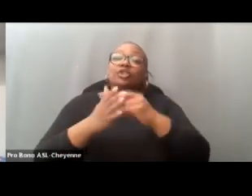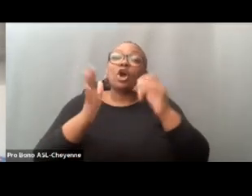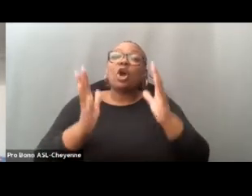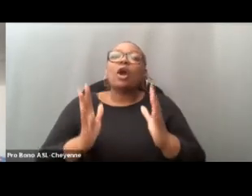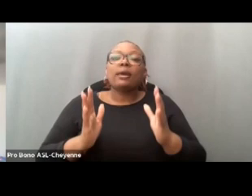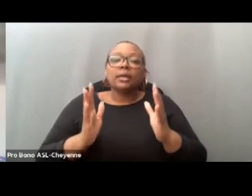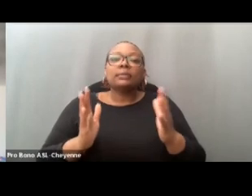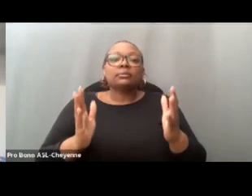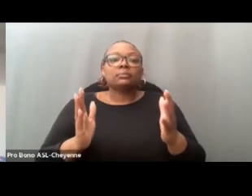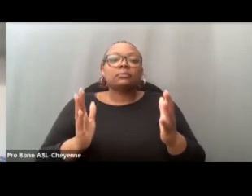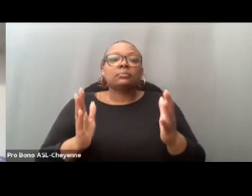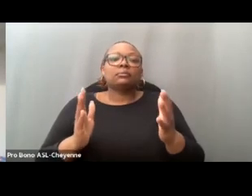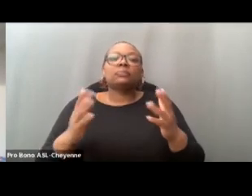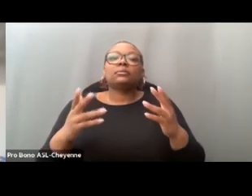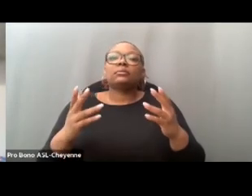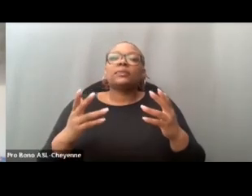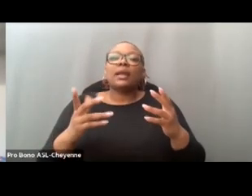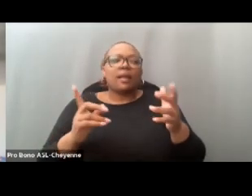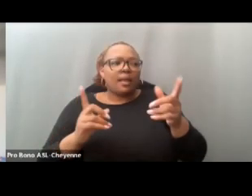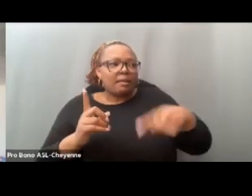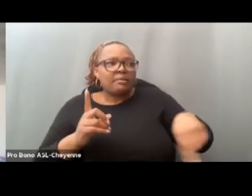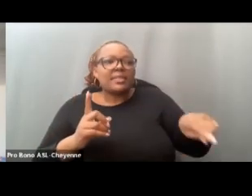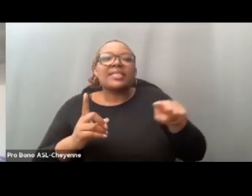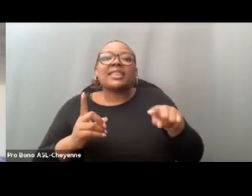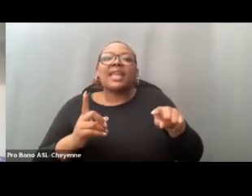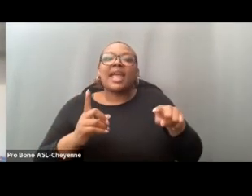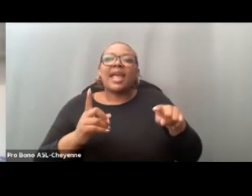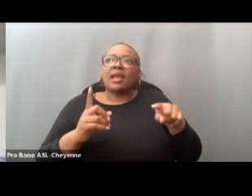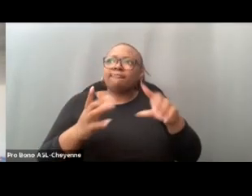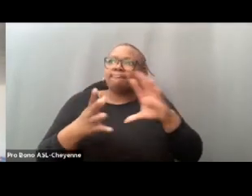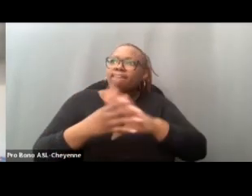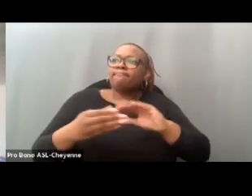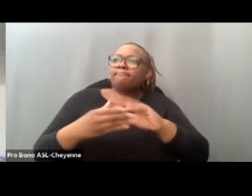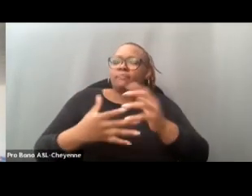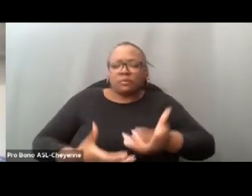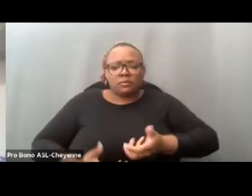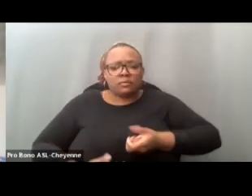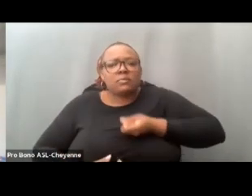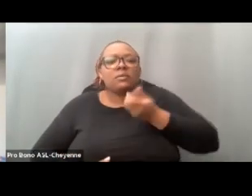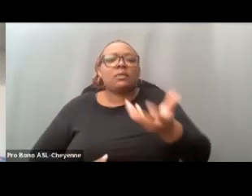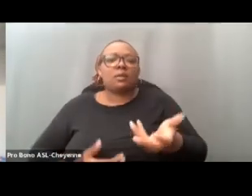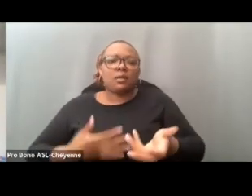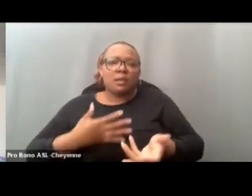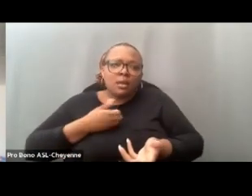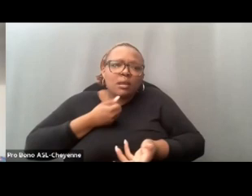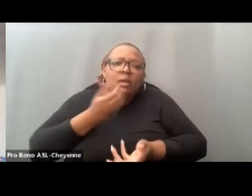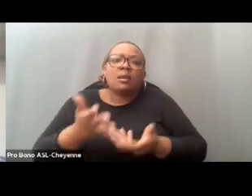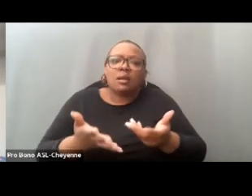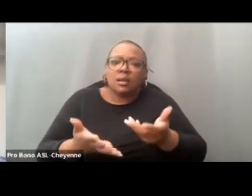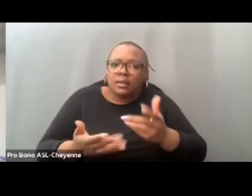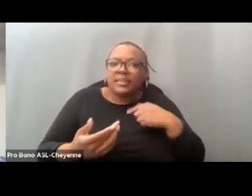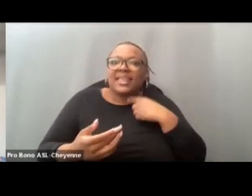is that they speak their minds. They voice what people are thinking